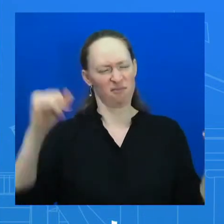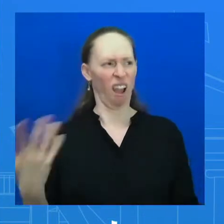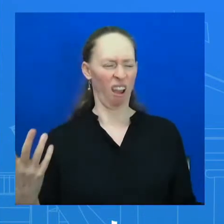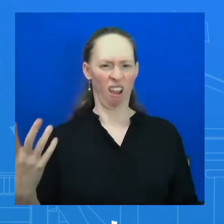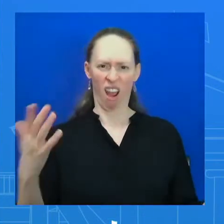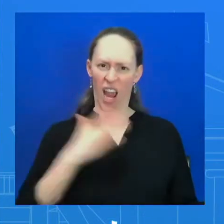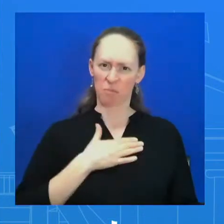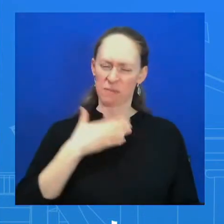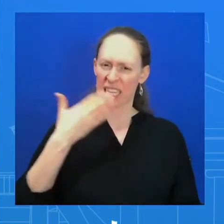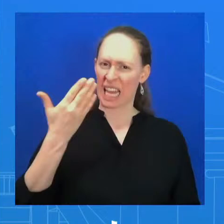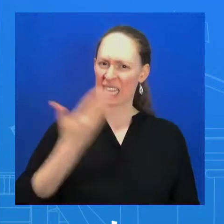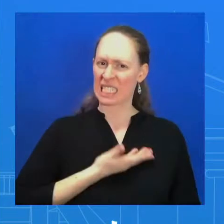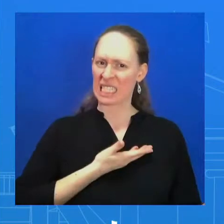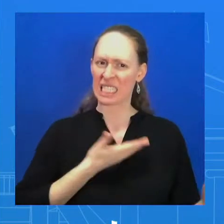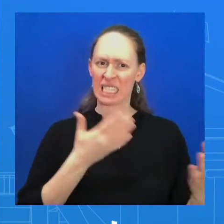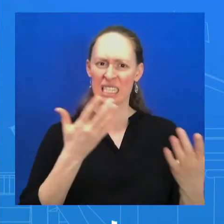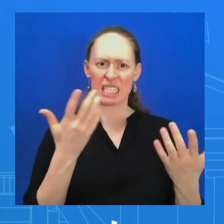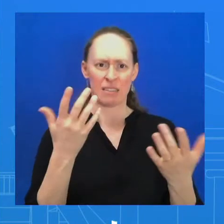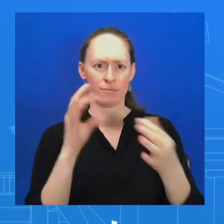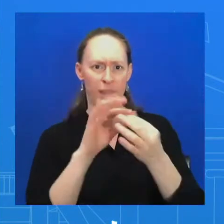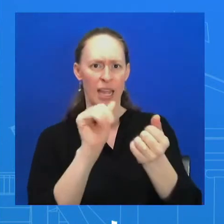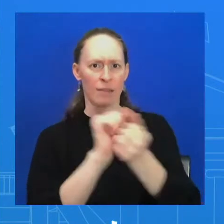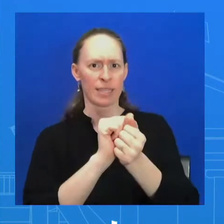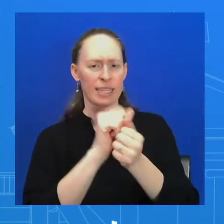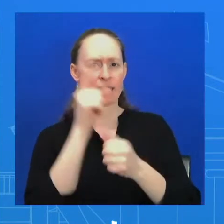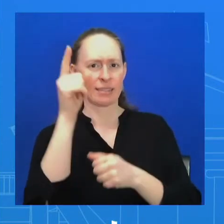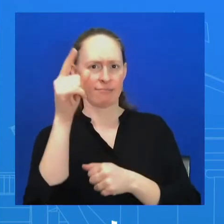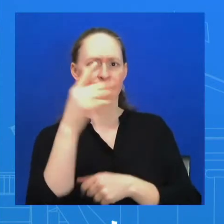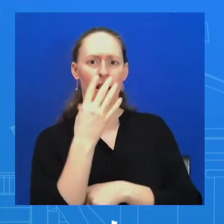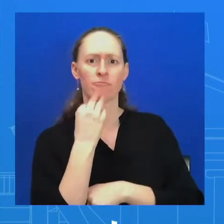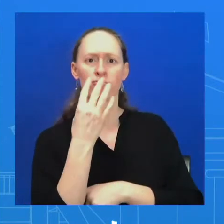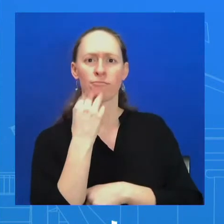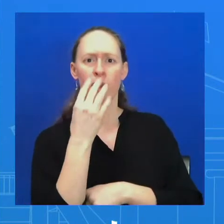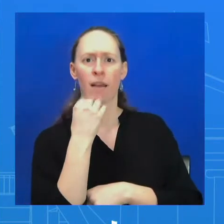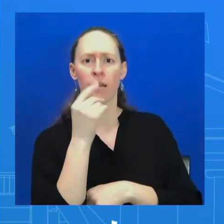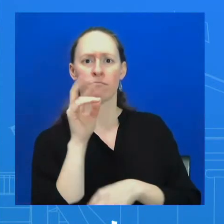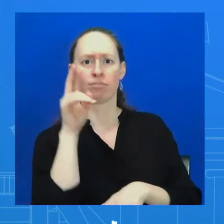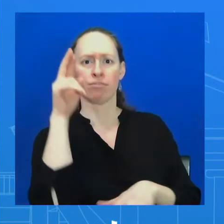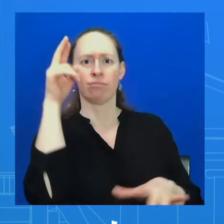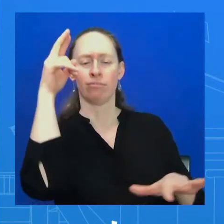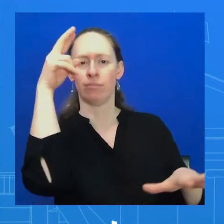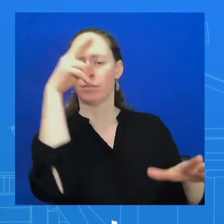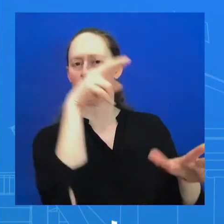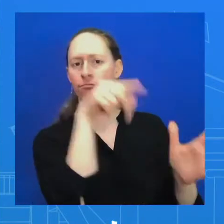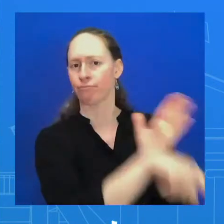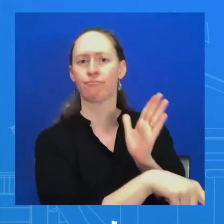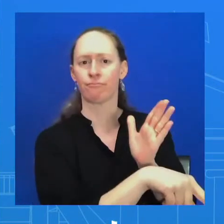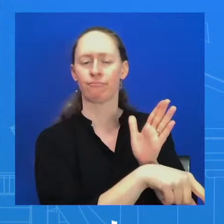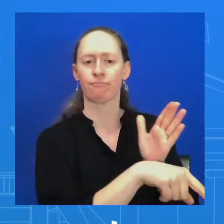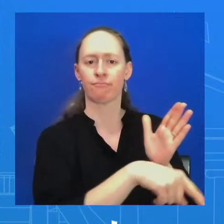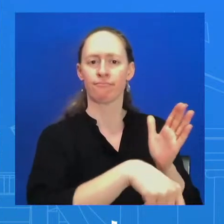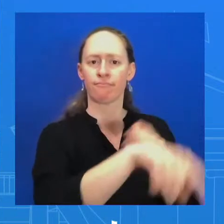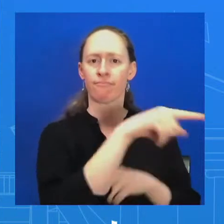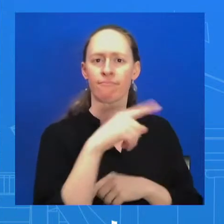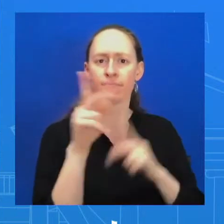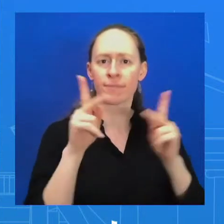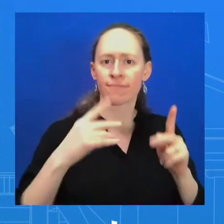to indiscriminate bombing. I -- I'm wondering if you can articulate why, thus far, there has been no consequences and -- and why there are no consequences.